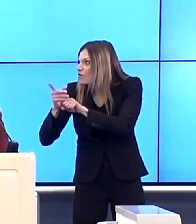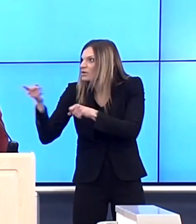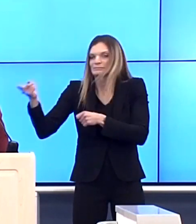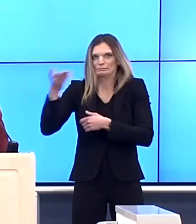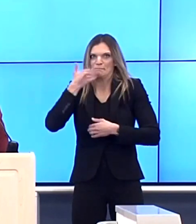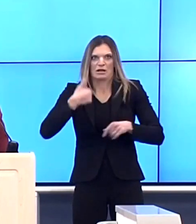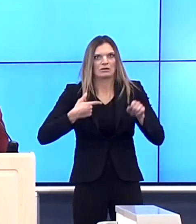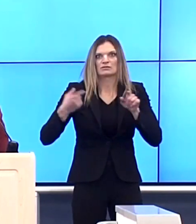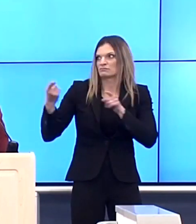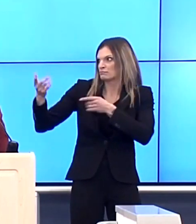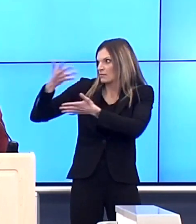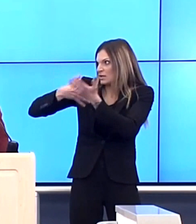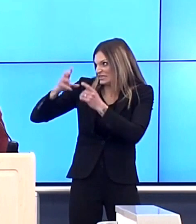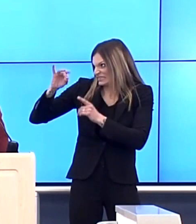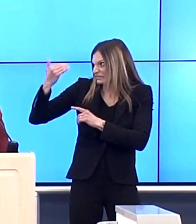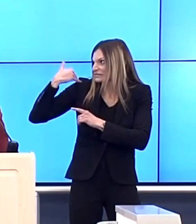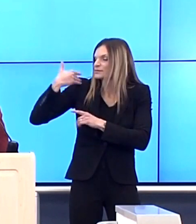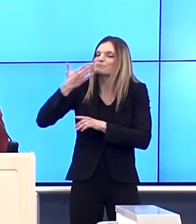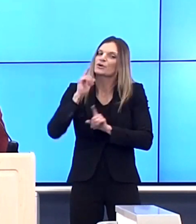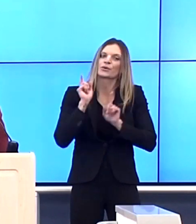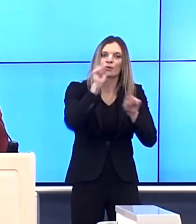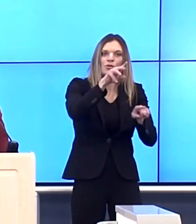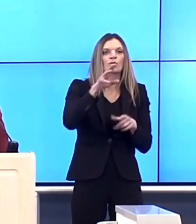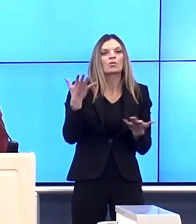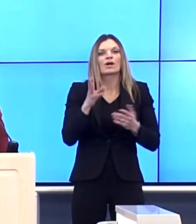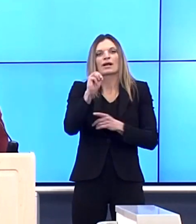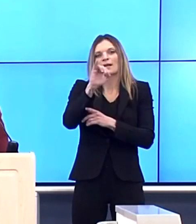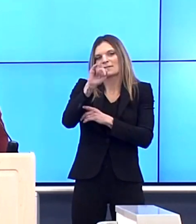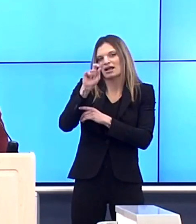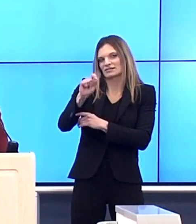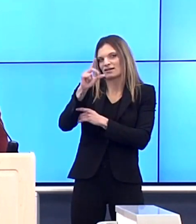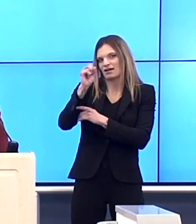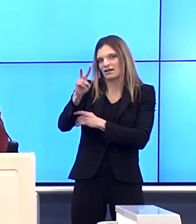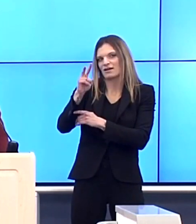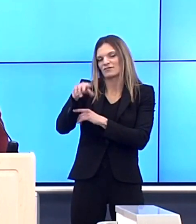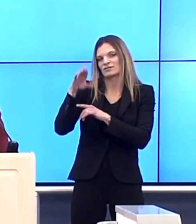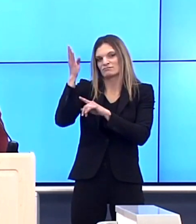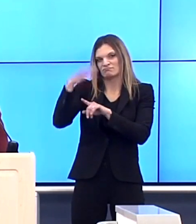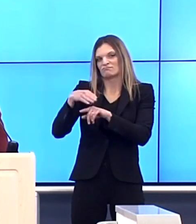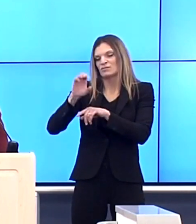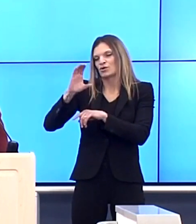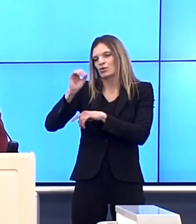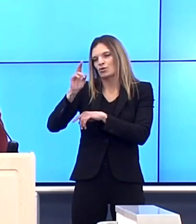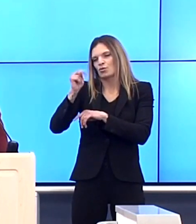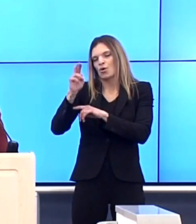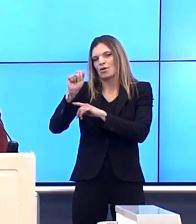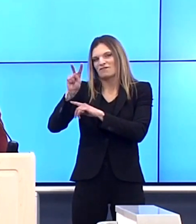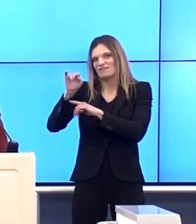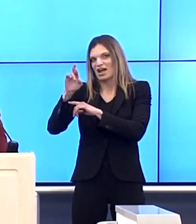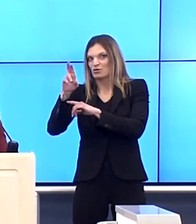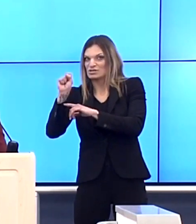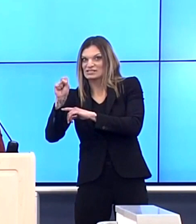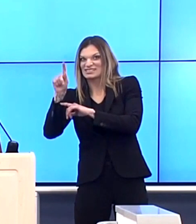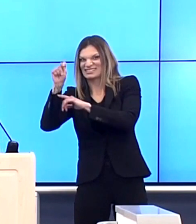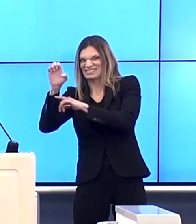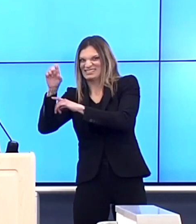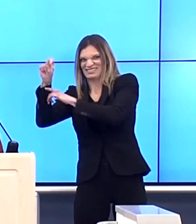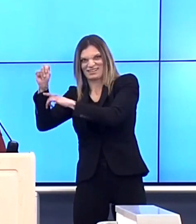SYMPTOMS OR HAVE BEEN EXPOSED. GO TO OUR WEBSITE, WWW.MICHIGAN